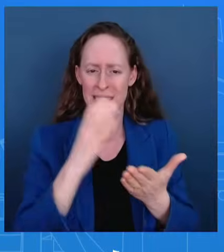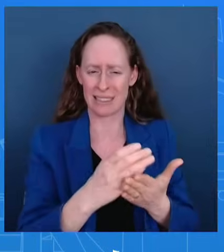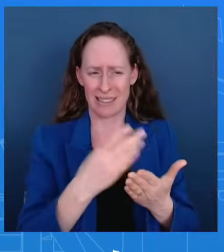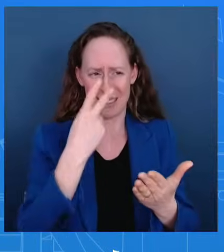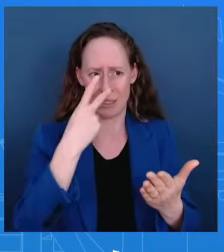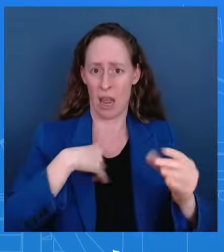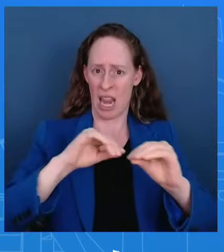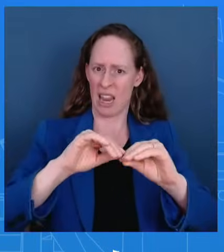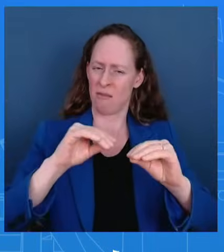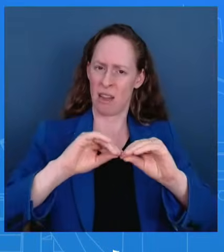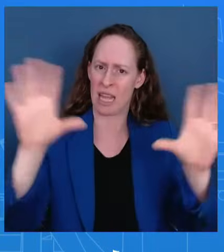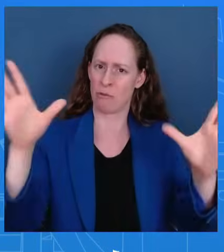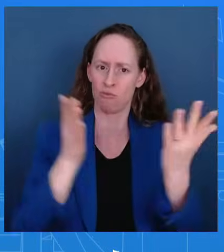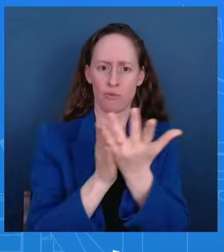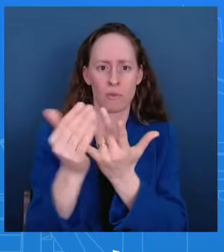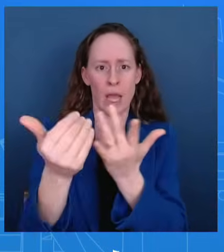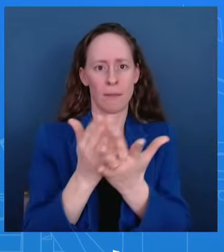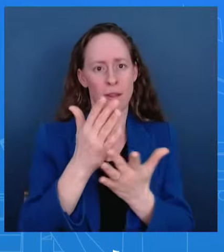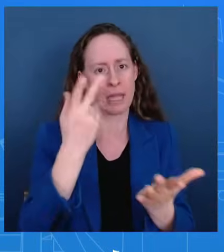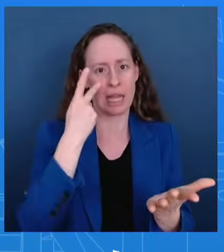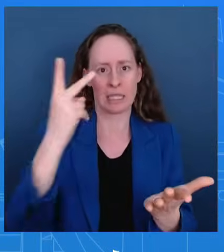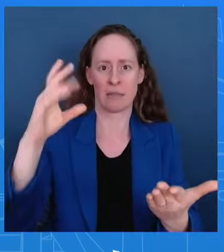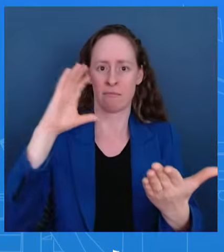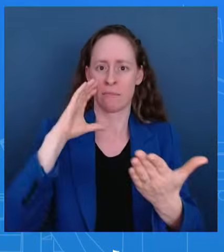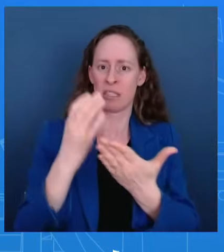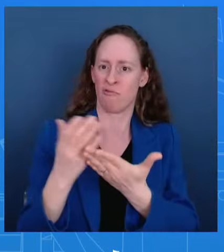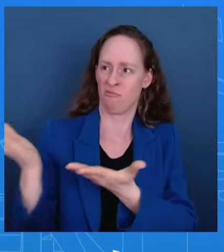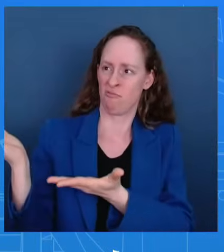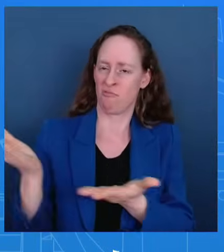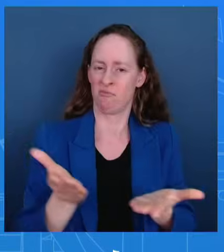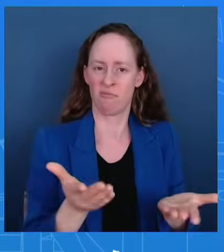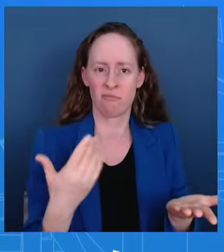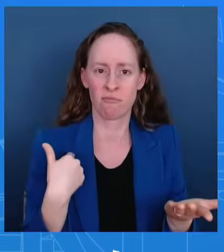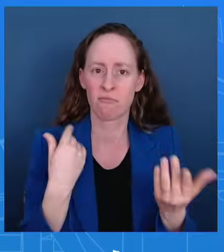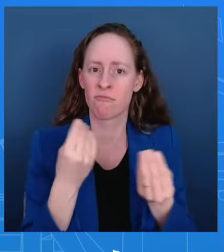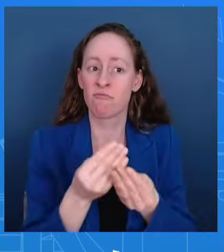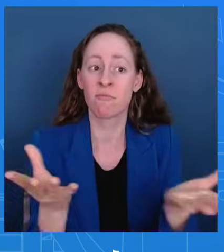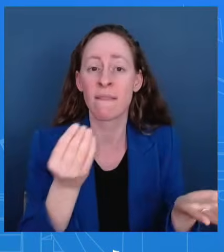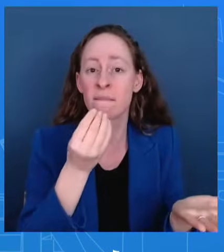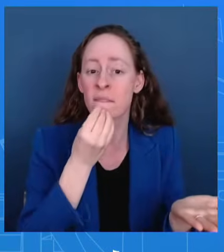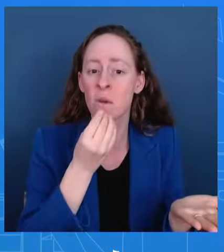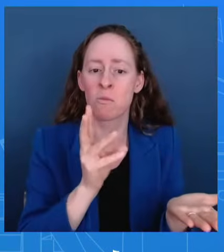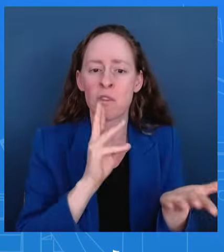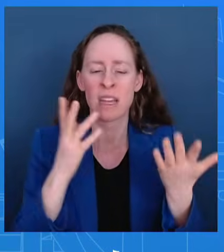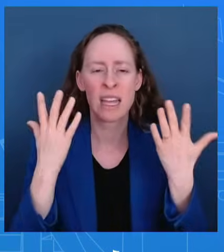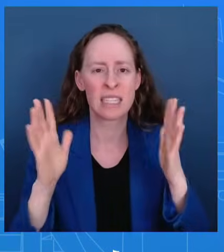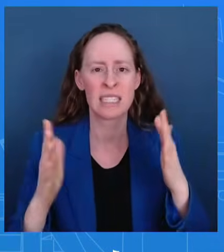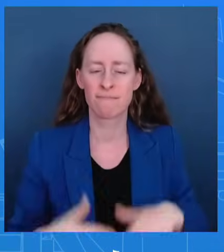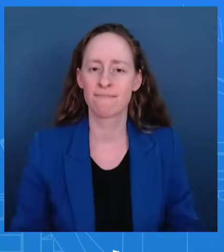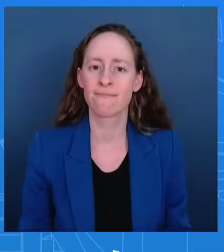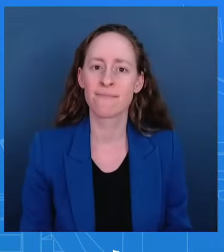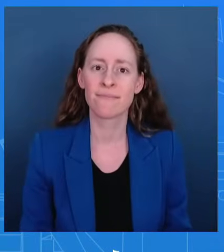Ms. Jean-Pierre: Okay. Just a couple more. Go ahead. The Press: Thanks, Karine. Admiral, I know this is day one -- maybe closer to hour one of this pier initiative --